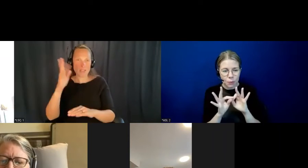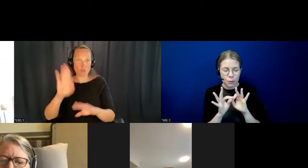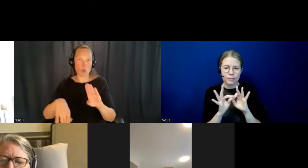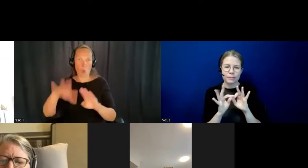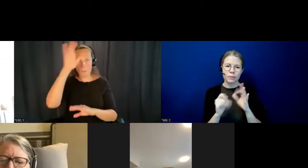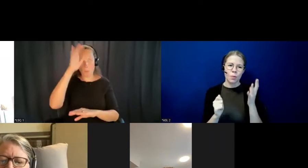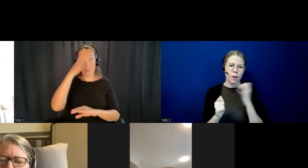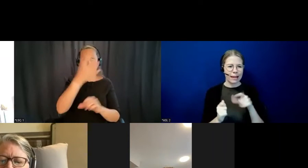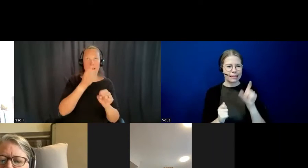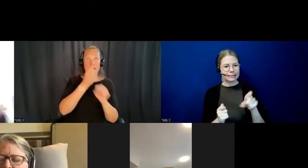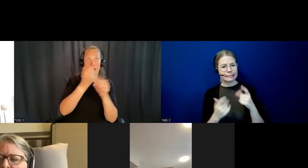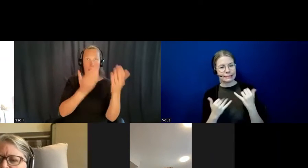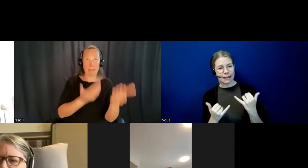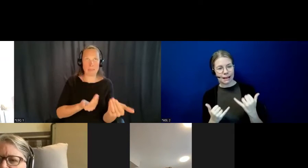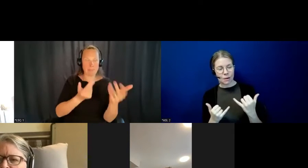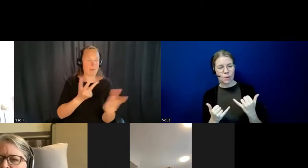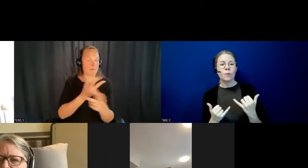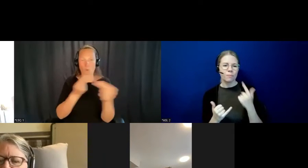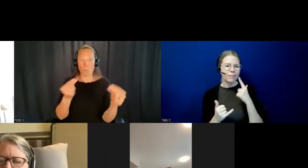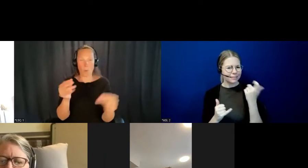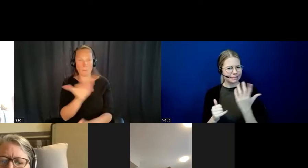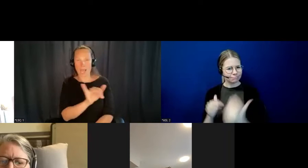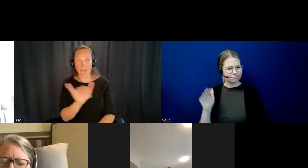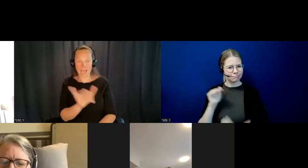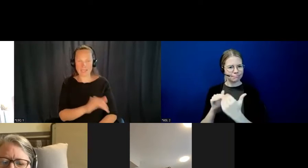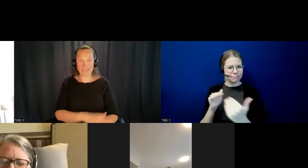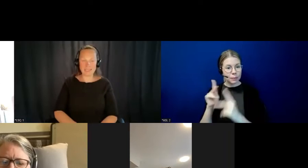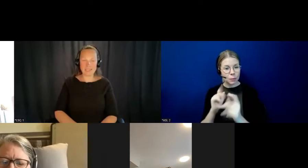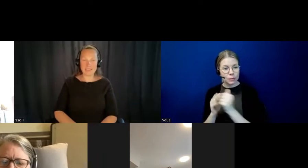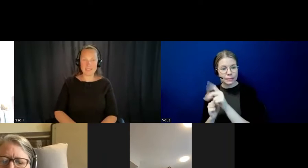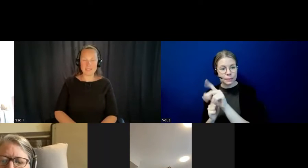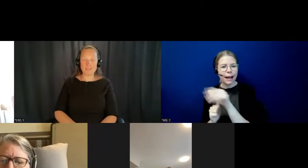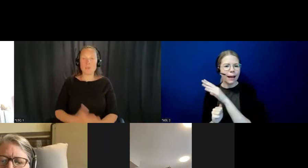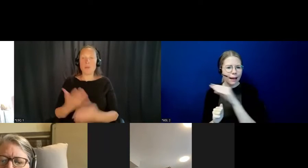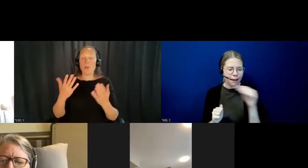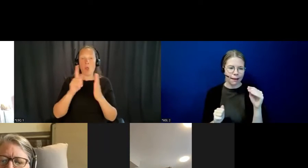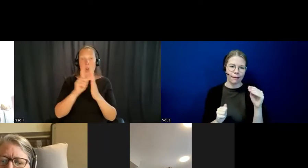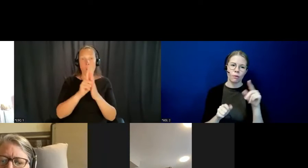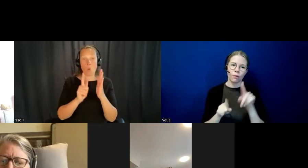IN OUR SOCIETY. BUT ALSO ENRICHES THE WHOLE OF SOCIETY I THINK HELPS TO MAKE THE CASE